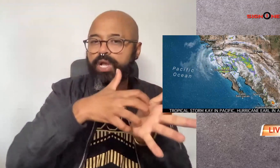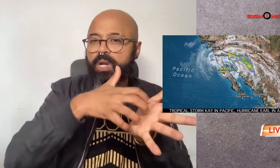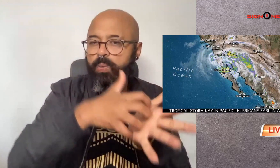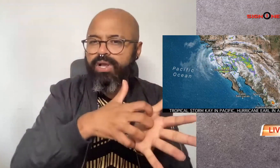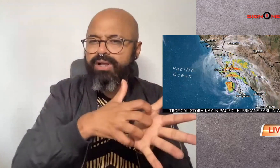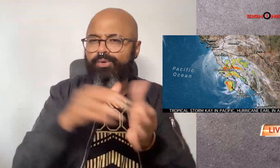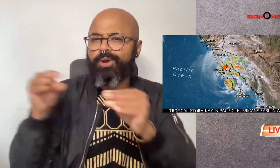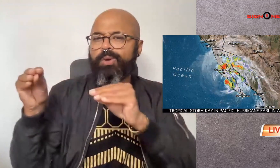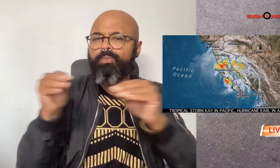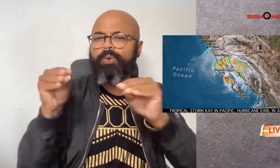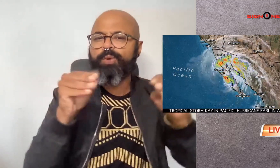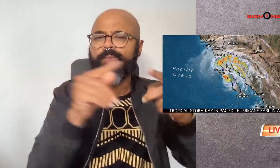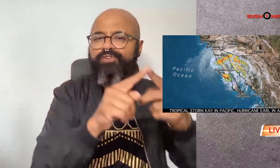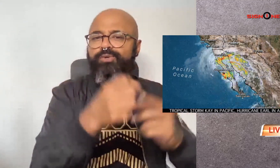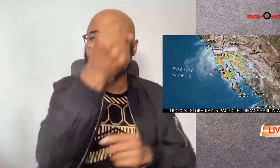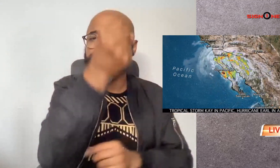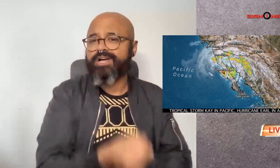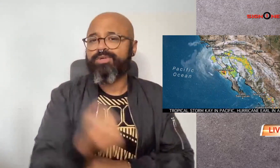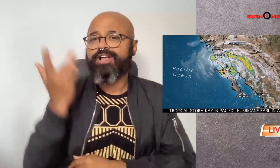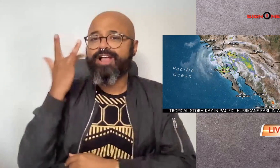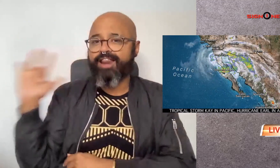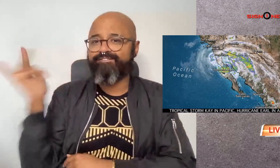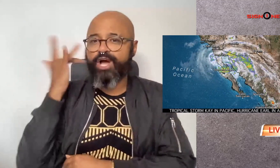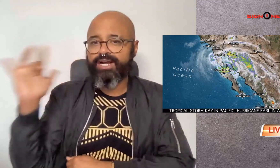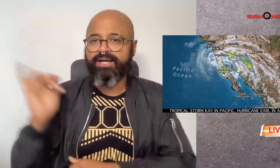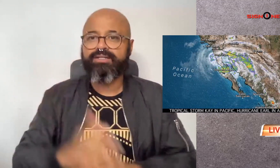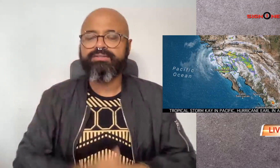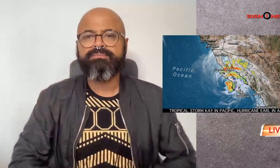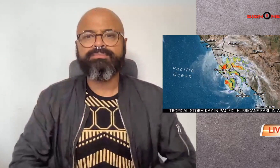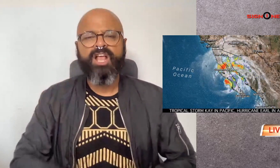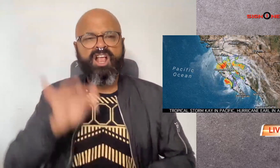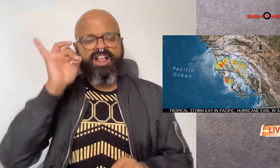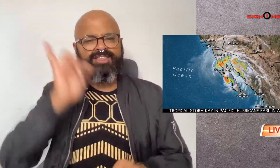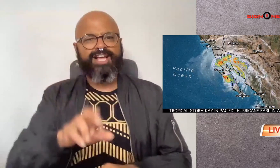but over the next 48 hours the storm is expected to weaken more as it moves